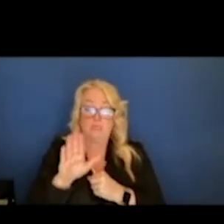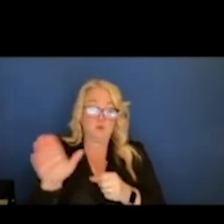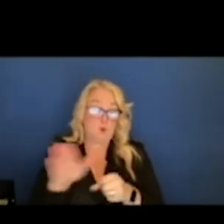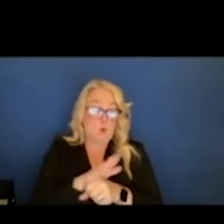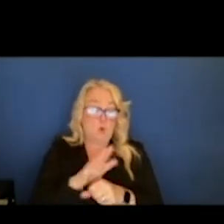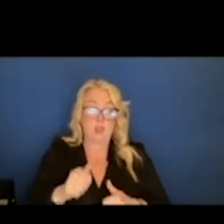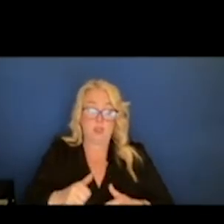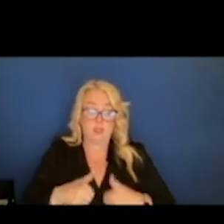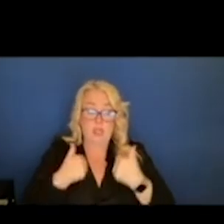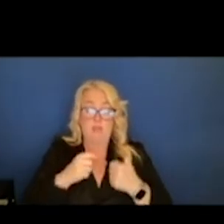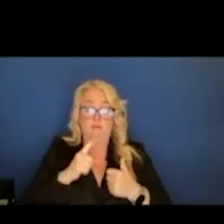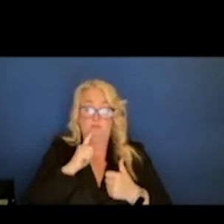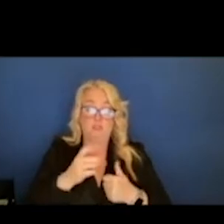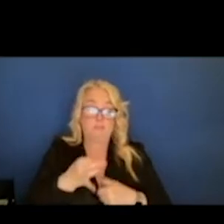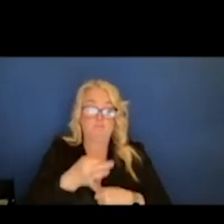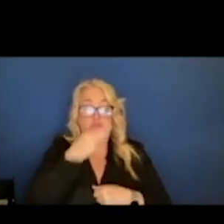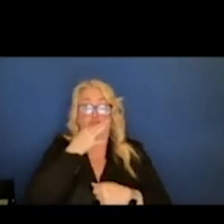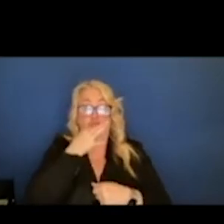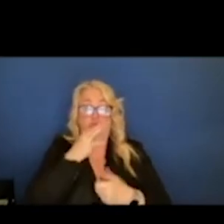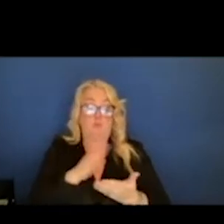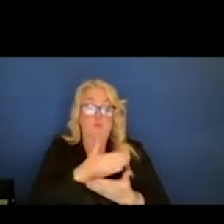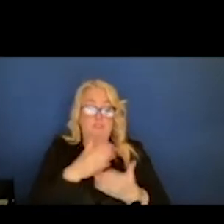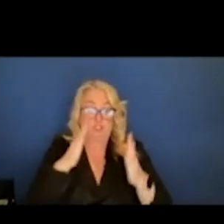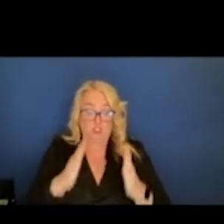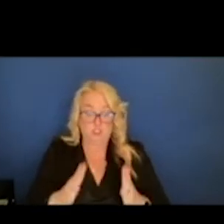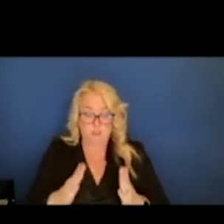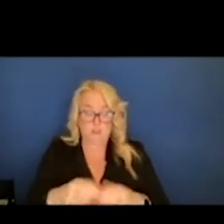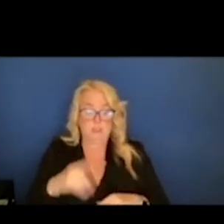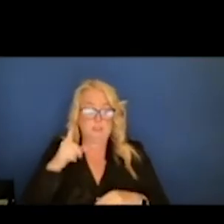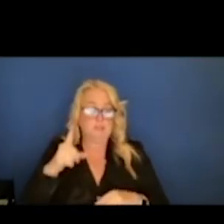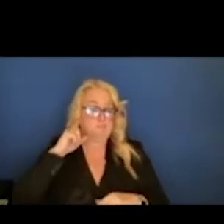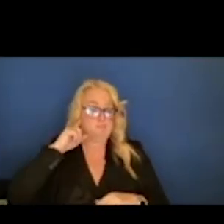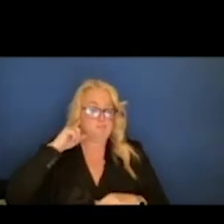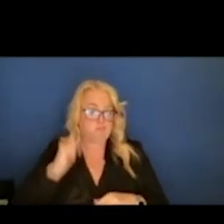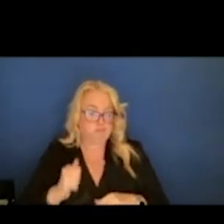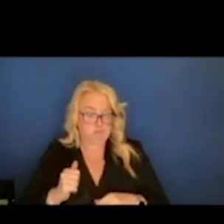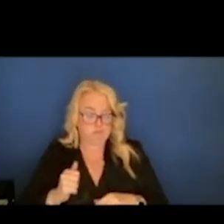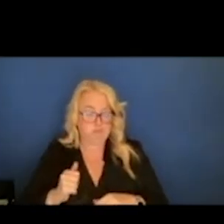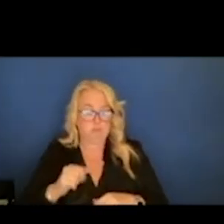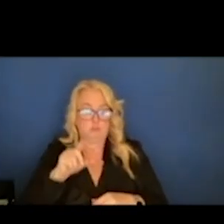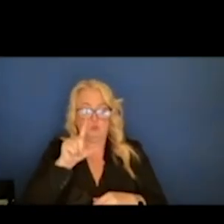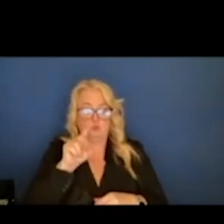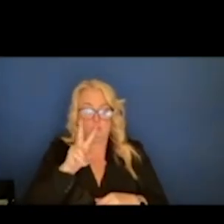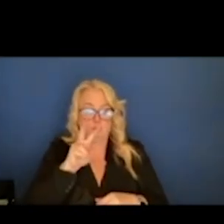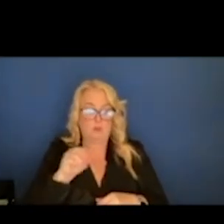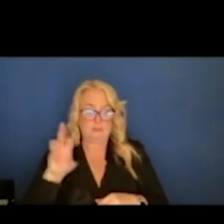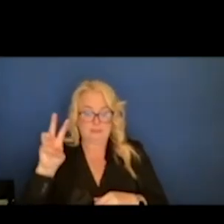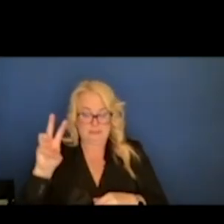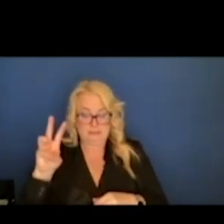an accomplished musician, Mark lost hearing in his left ear in 2006 and then completely